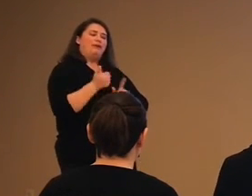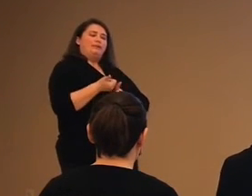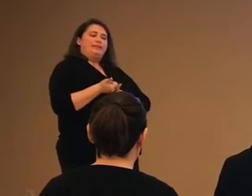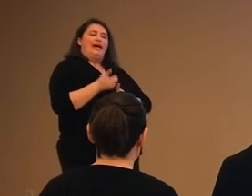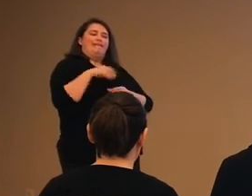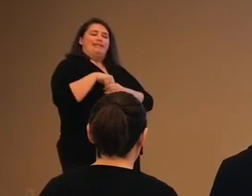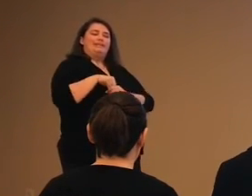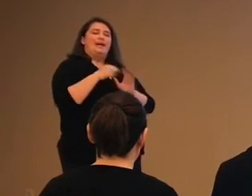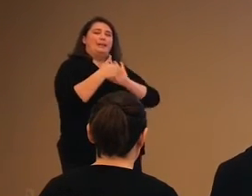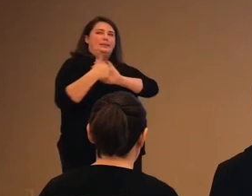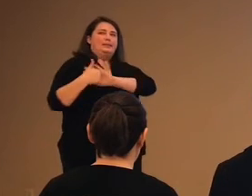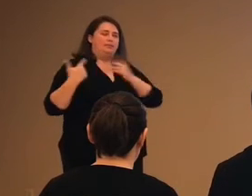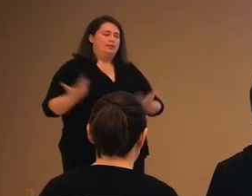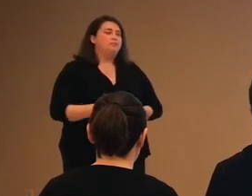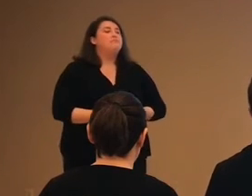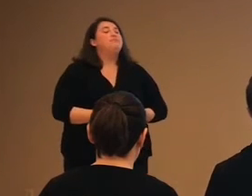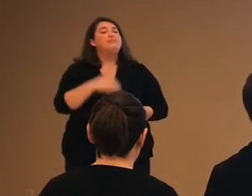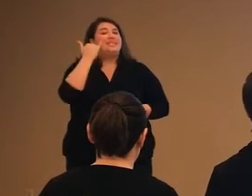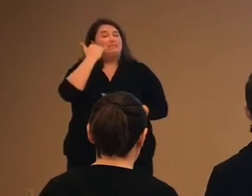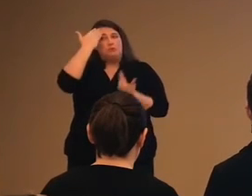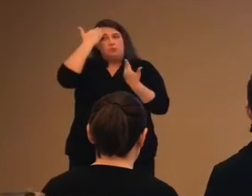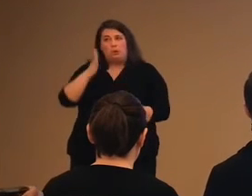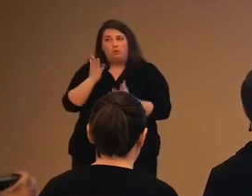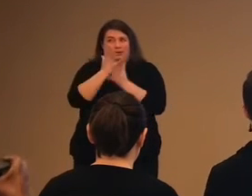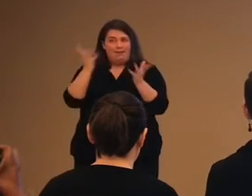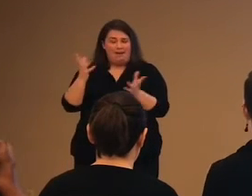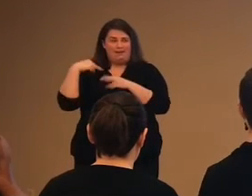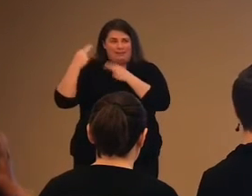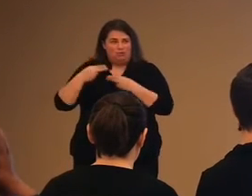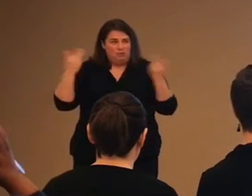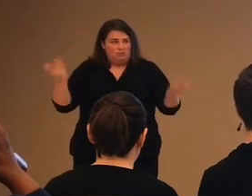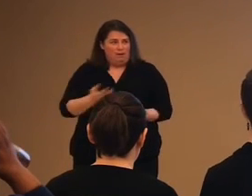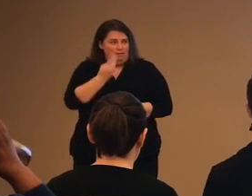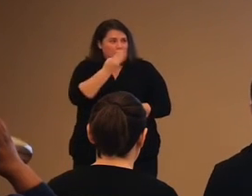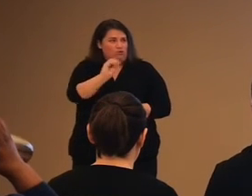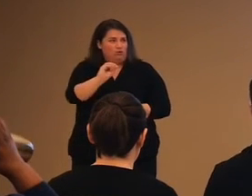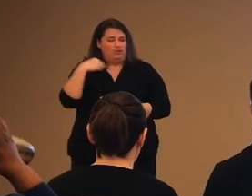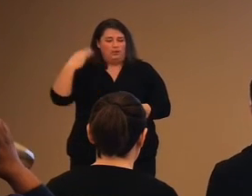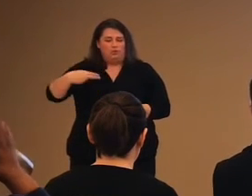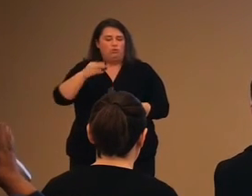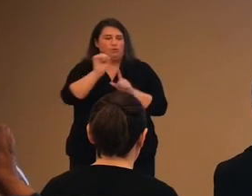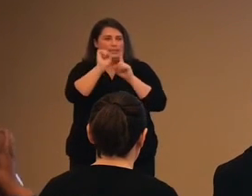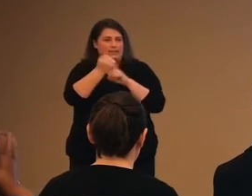So if you don't know much history about the Missouri Historical Society we started in